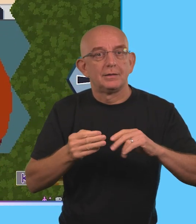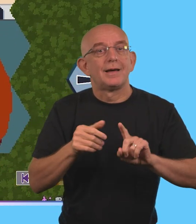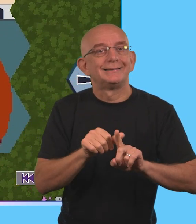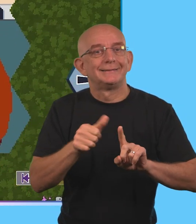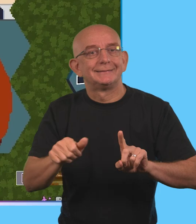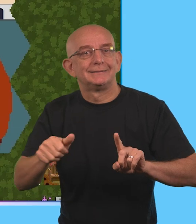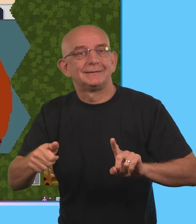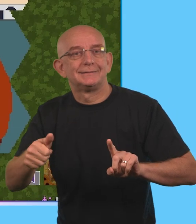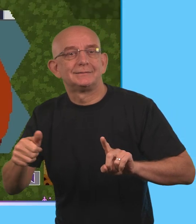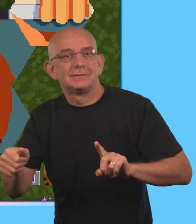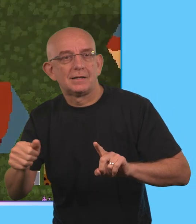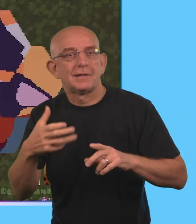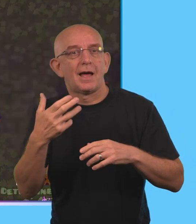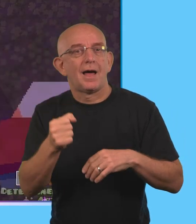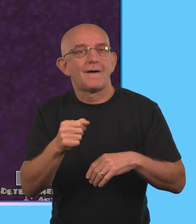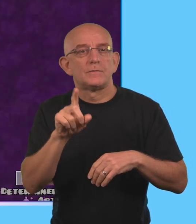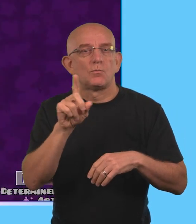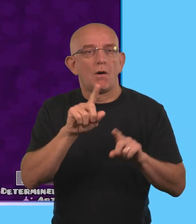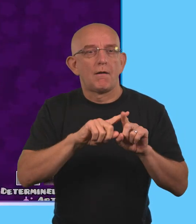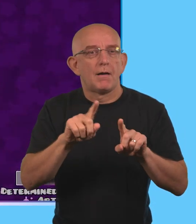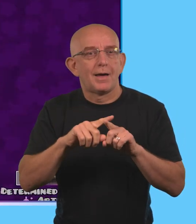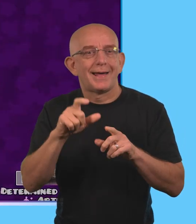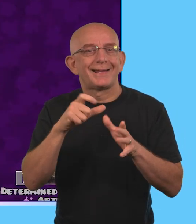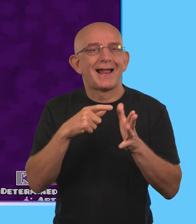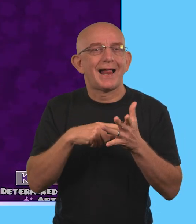following the adventures of a Calico cat who meets new friends.